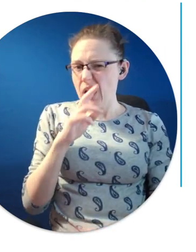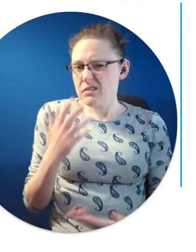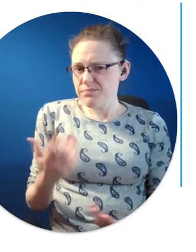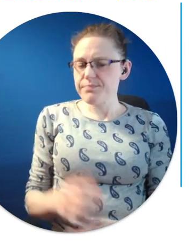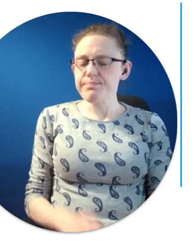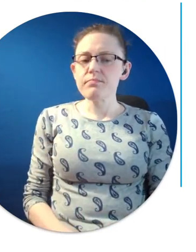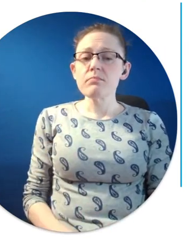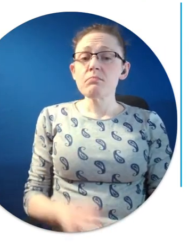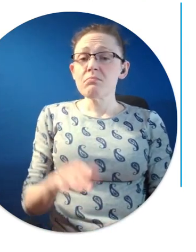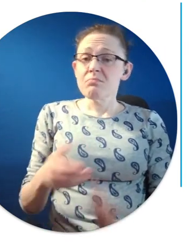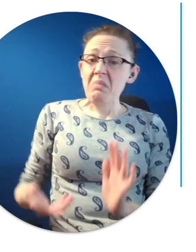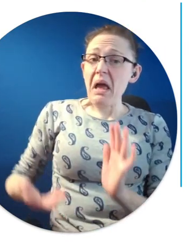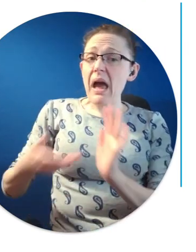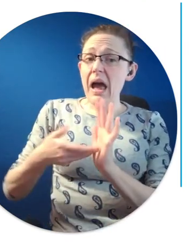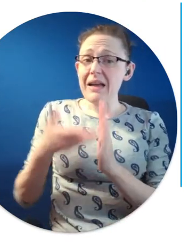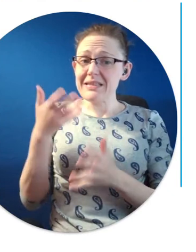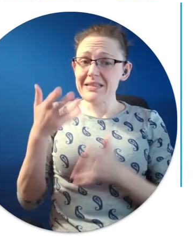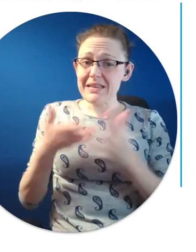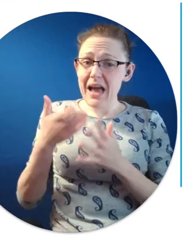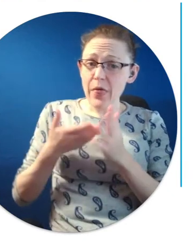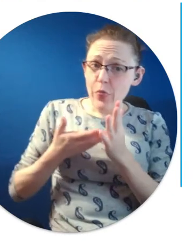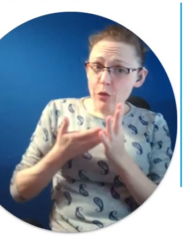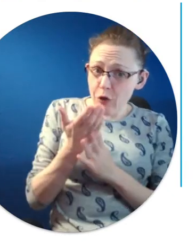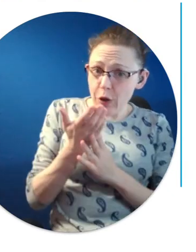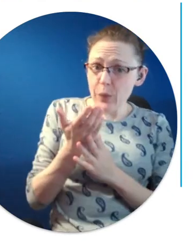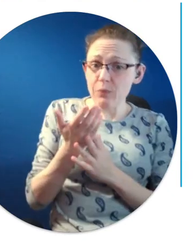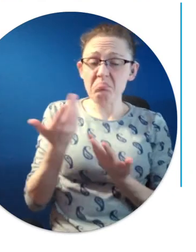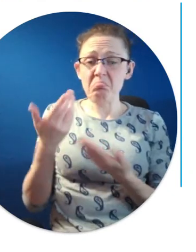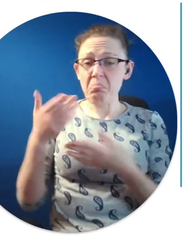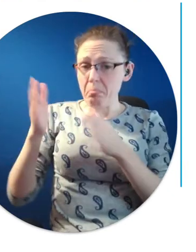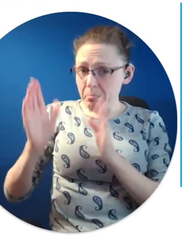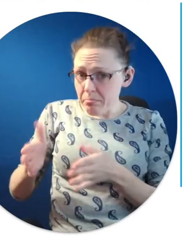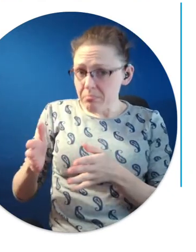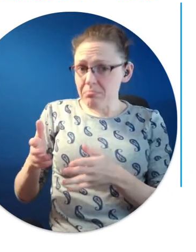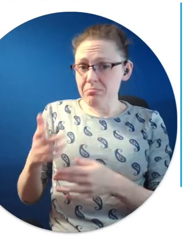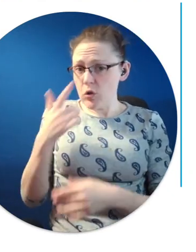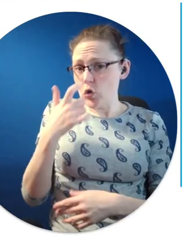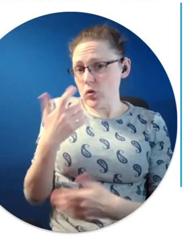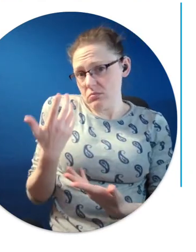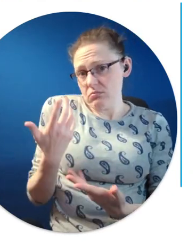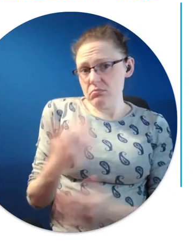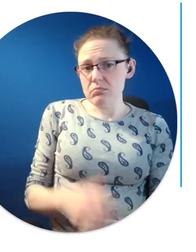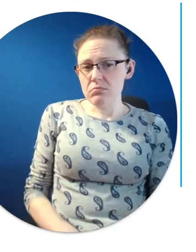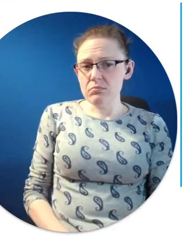You can add THROUGH and MUST.